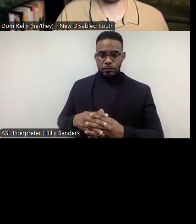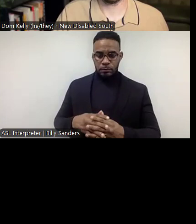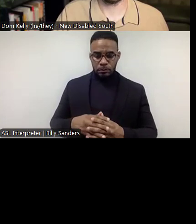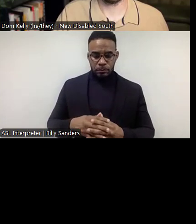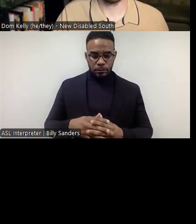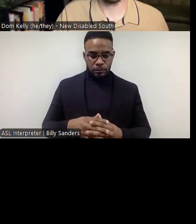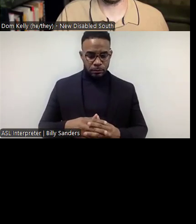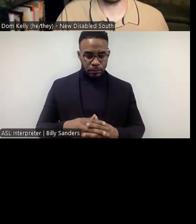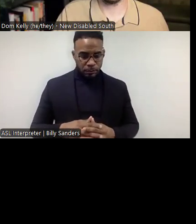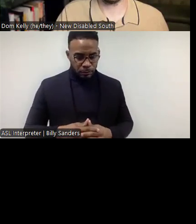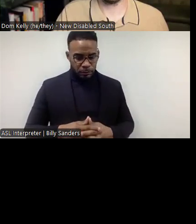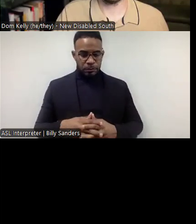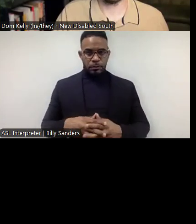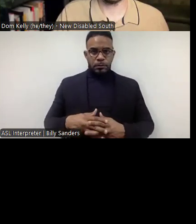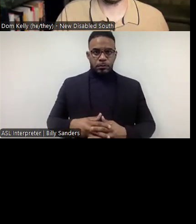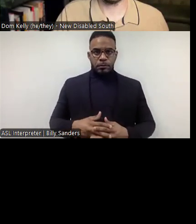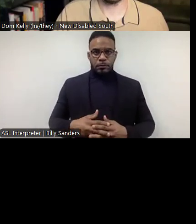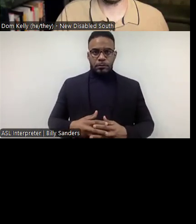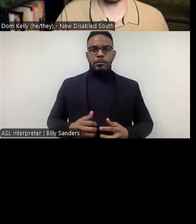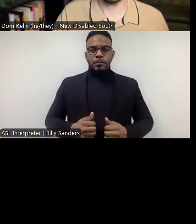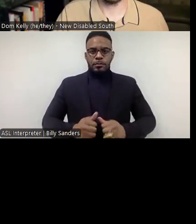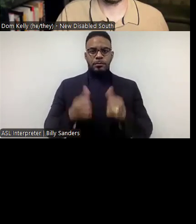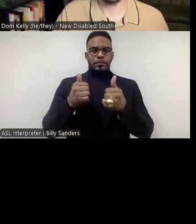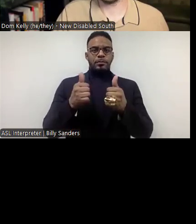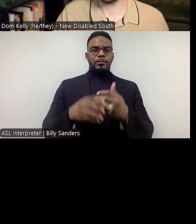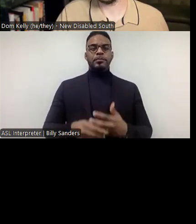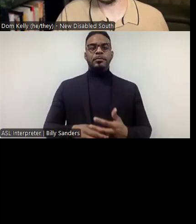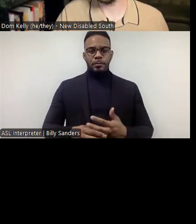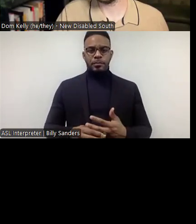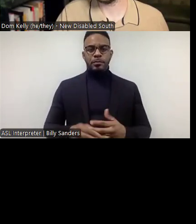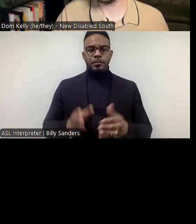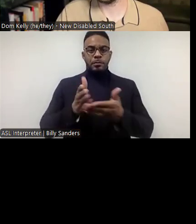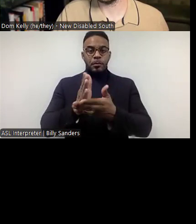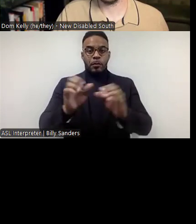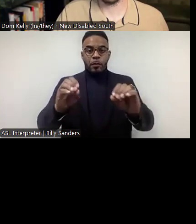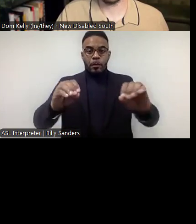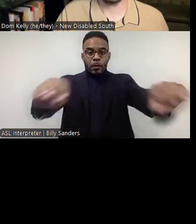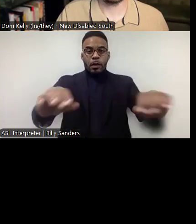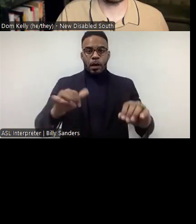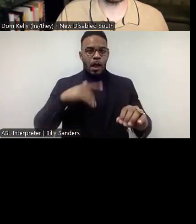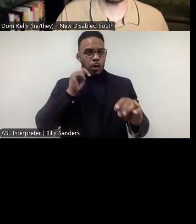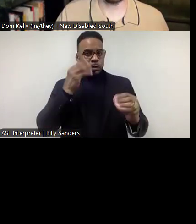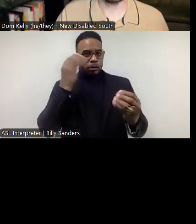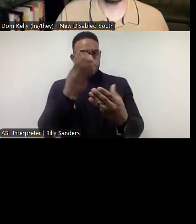Amber, did we miss anything? Should I back up a little?